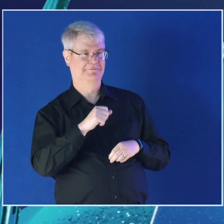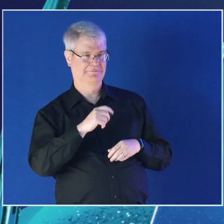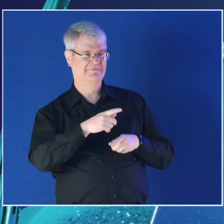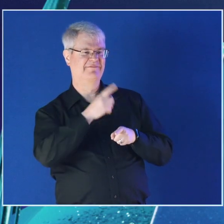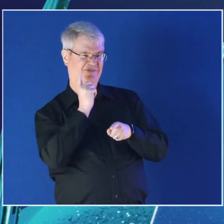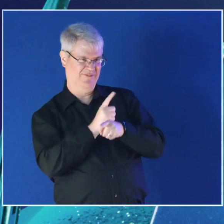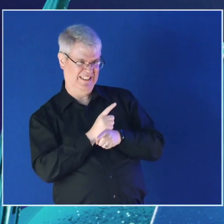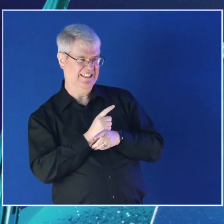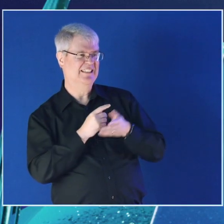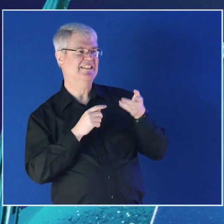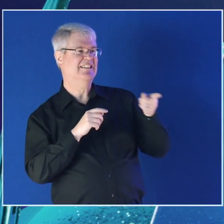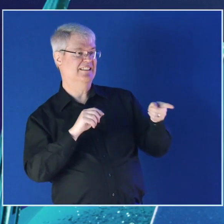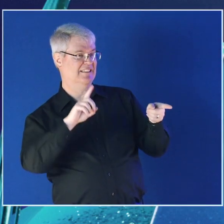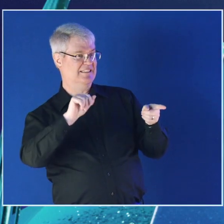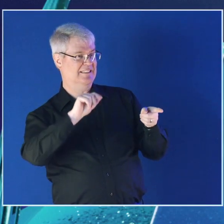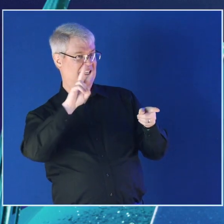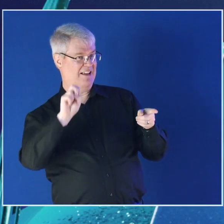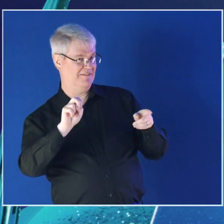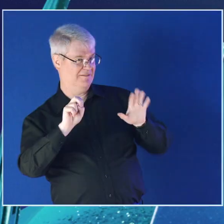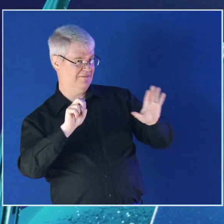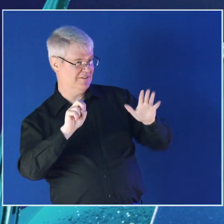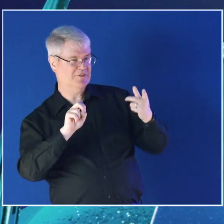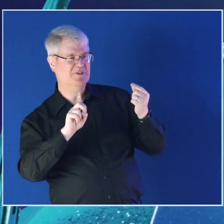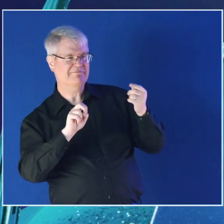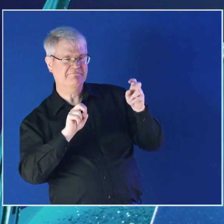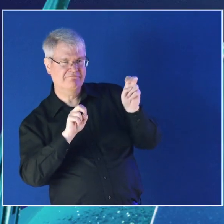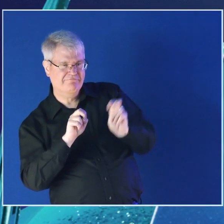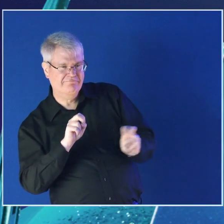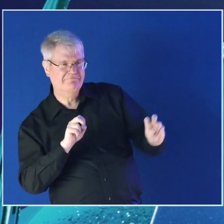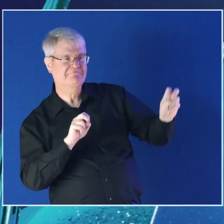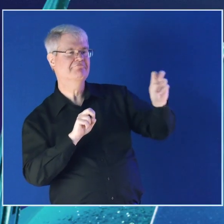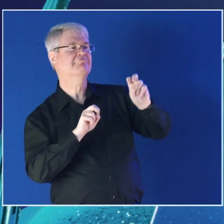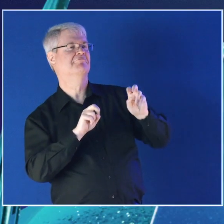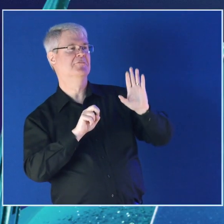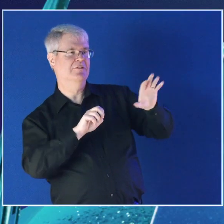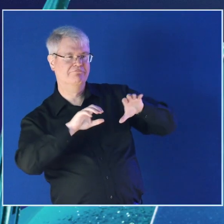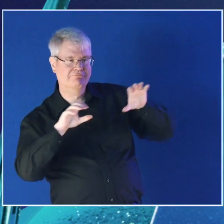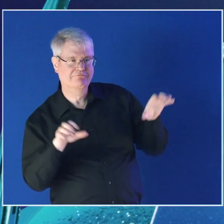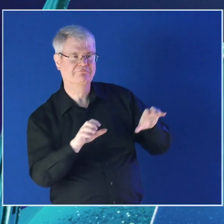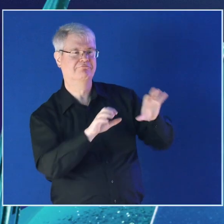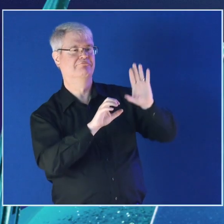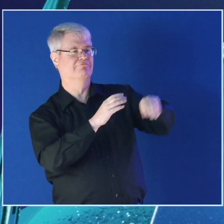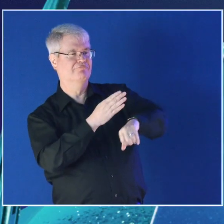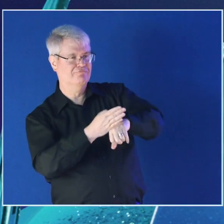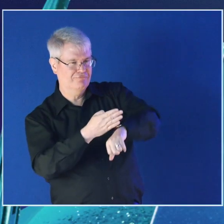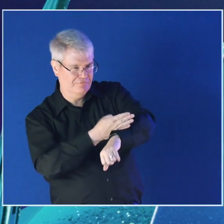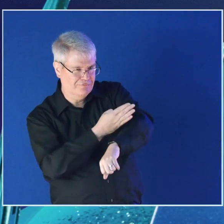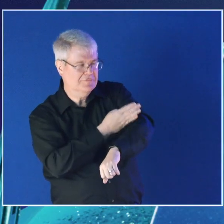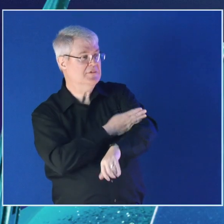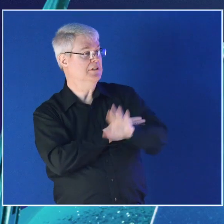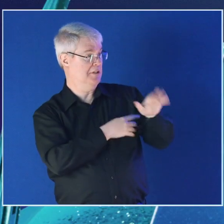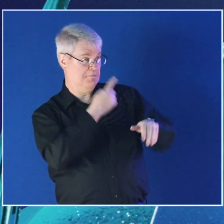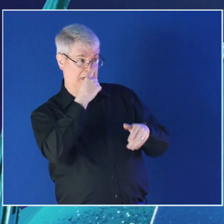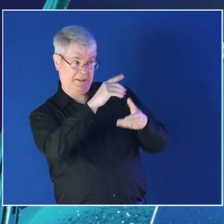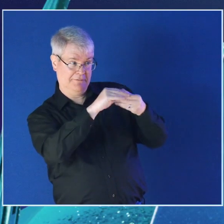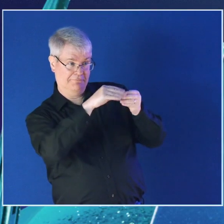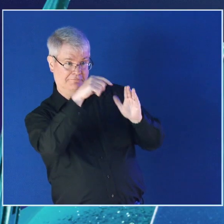I've loved the progress there, but let's talk about Copilot and how Copilot has changed your experience here